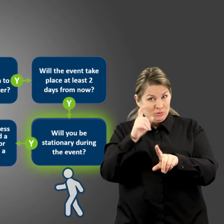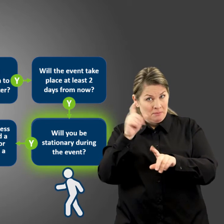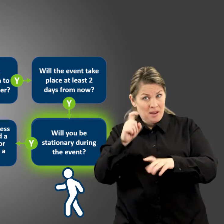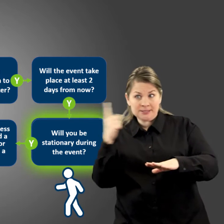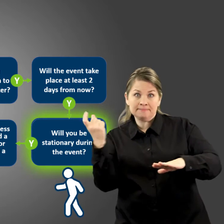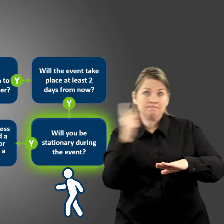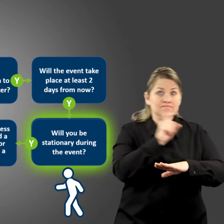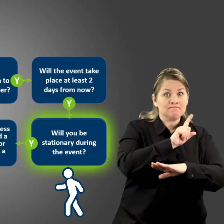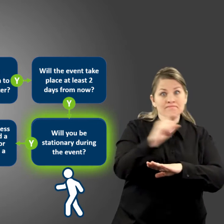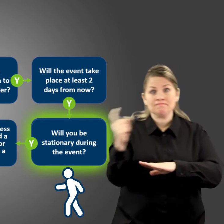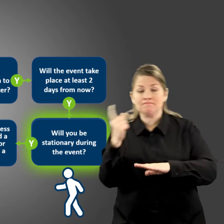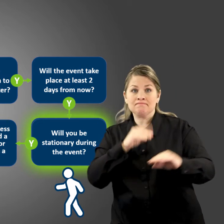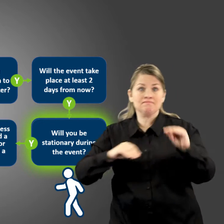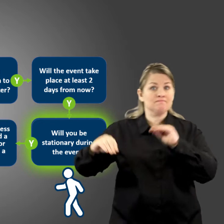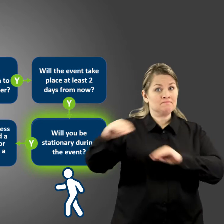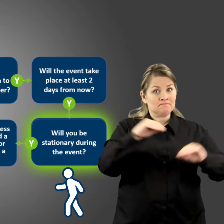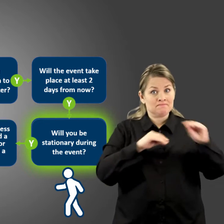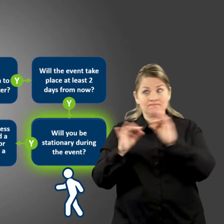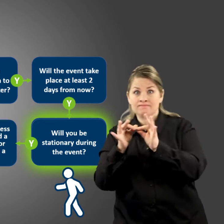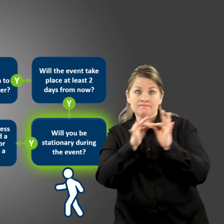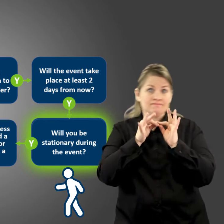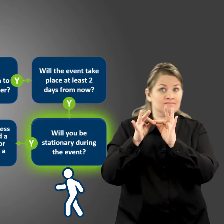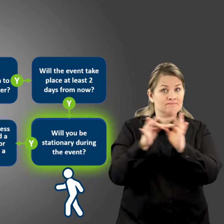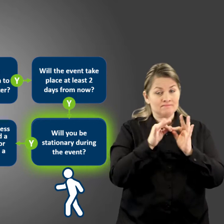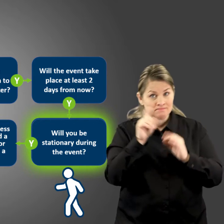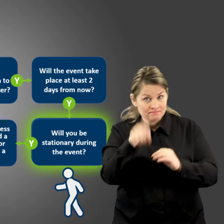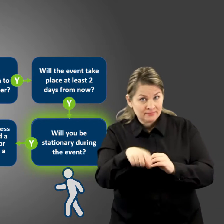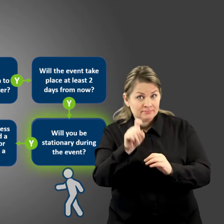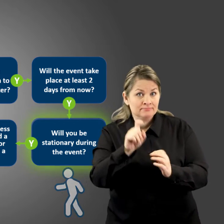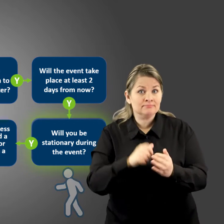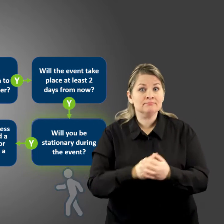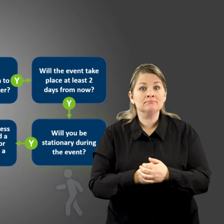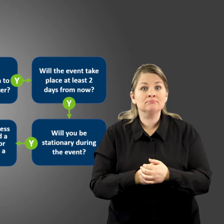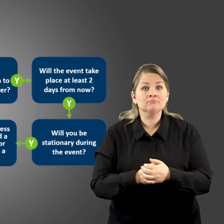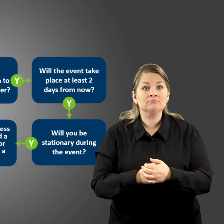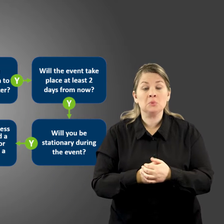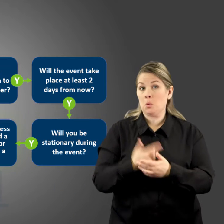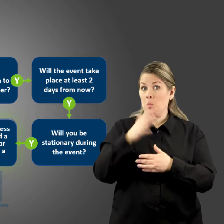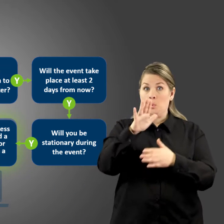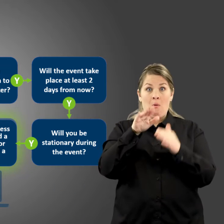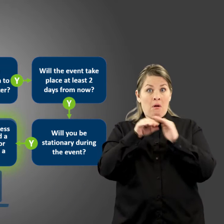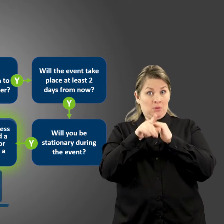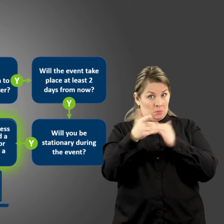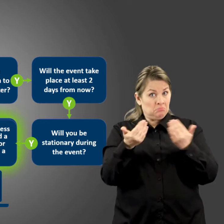if the interpreter needs to move around in order to accurately interpret for you,